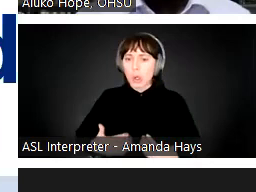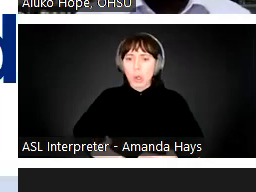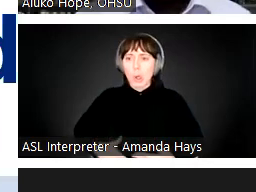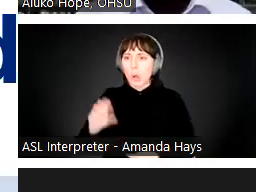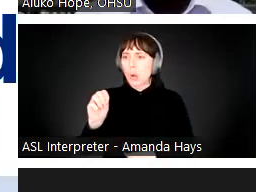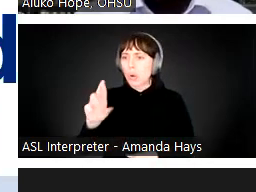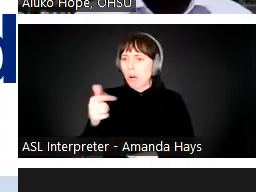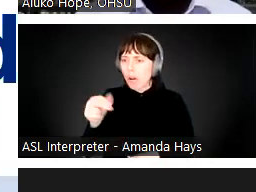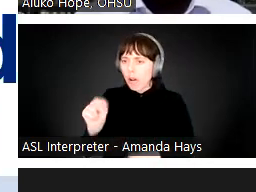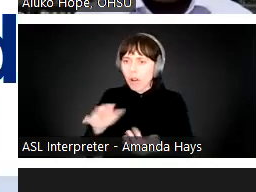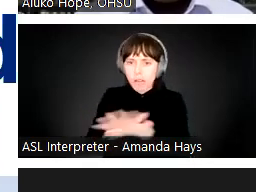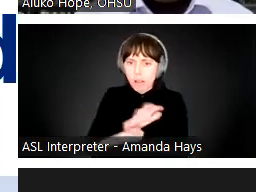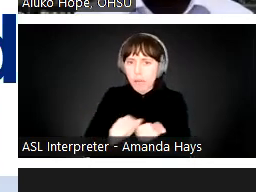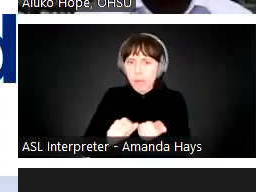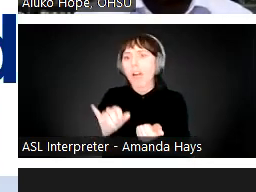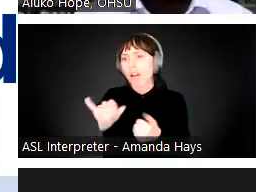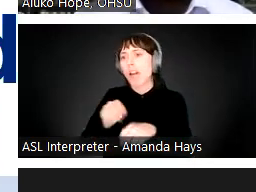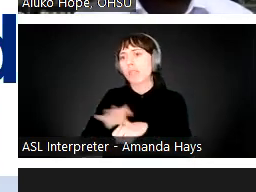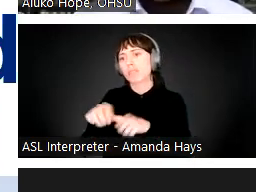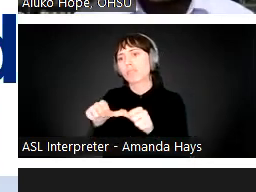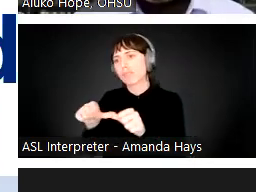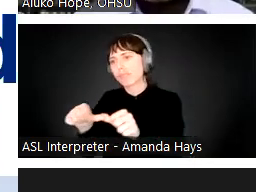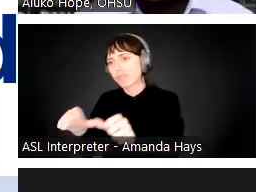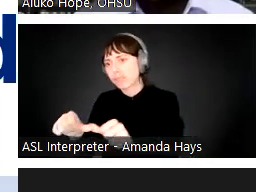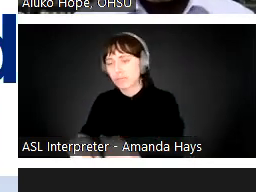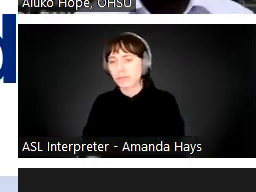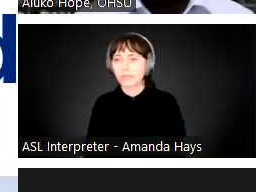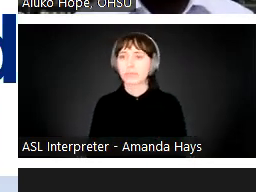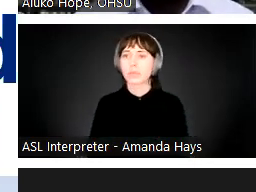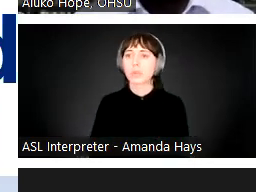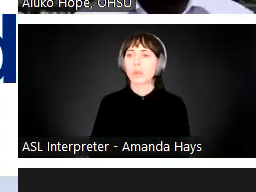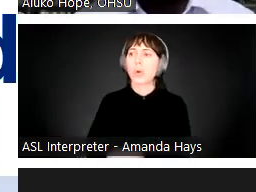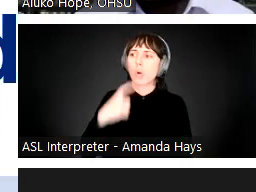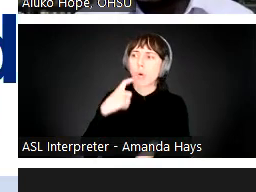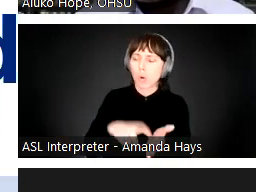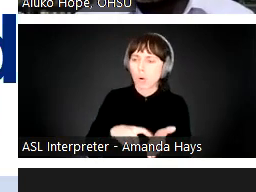you under, you unmask underlying chronic conditions